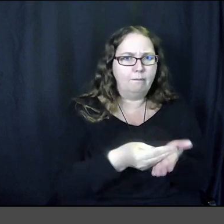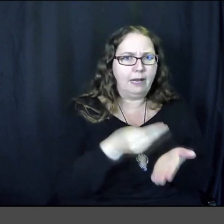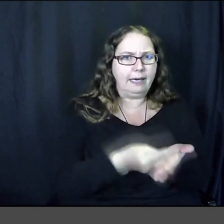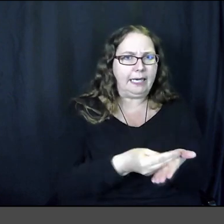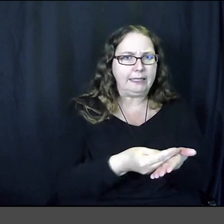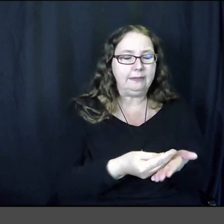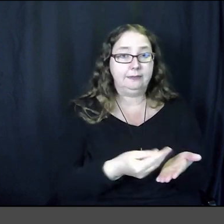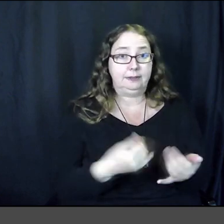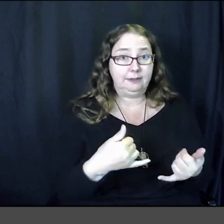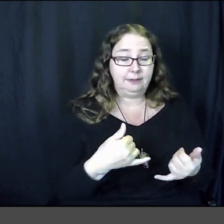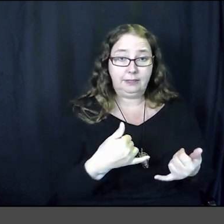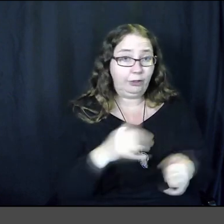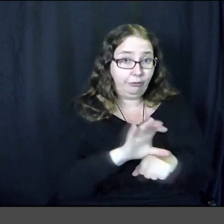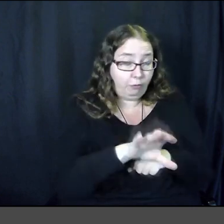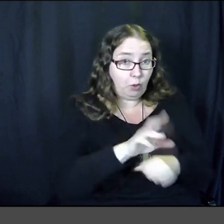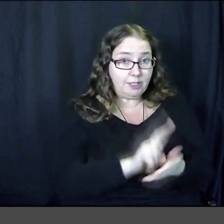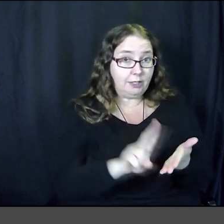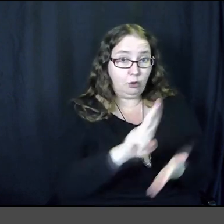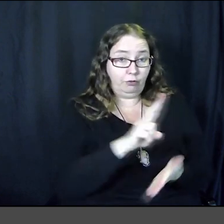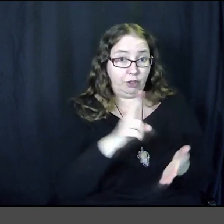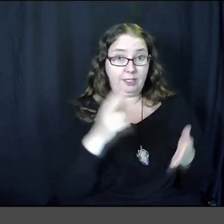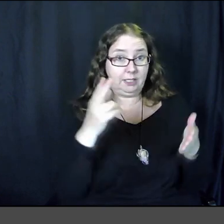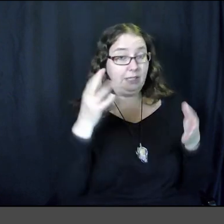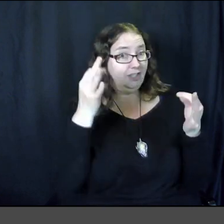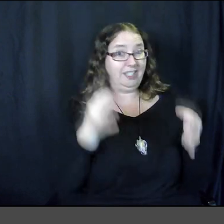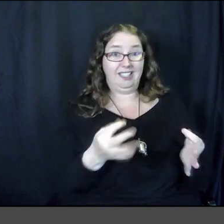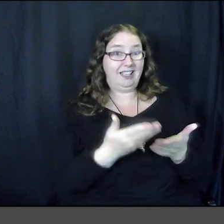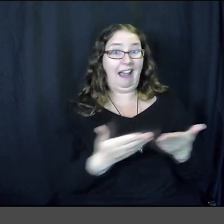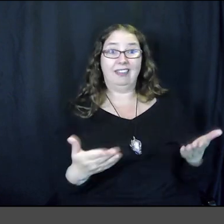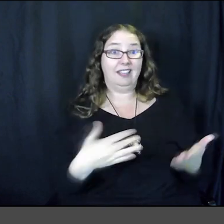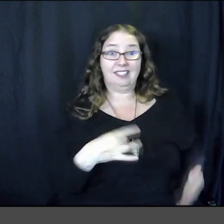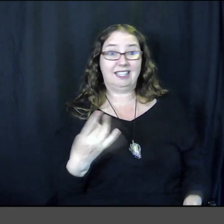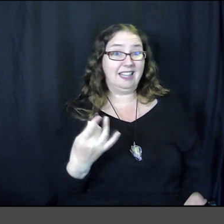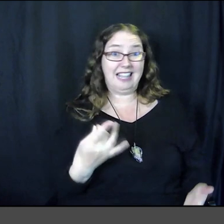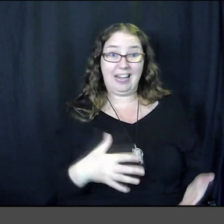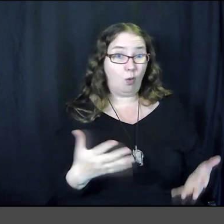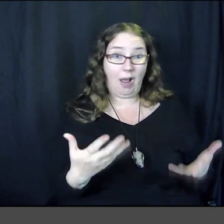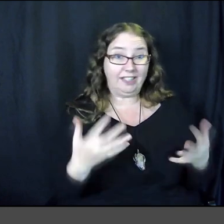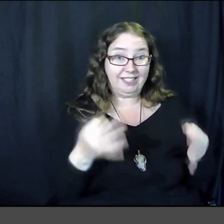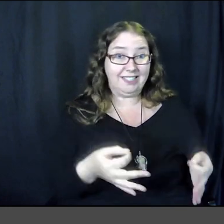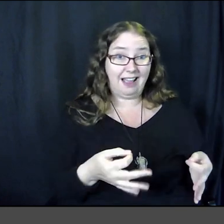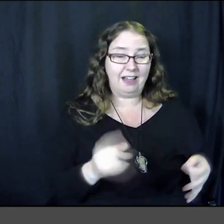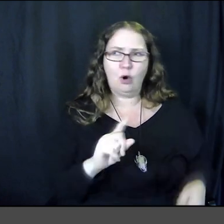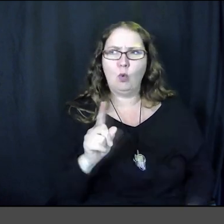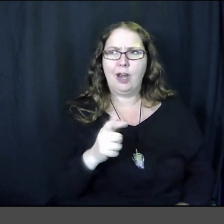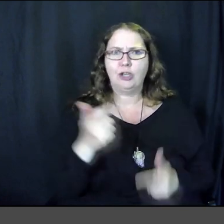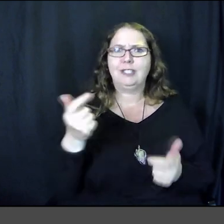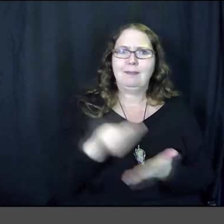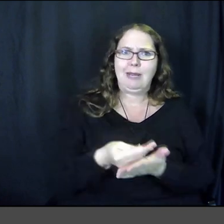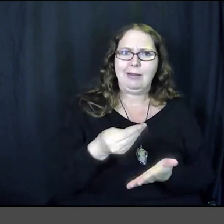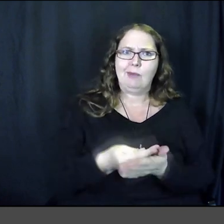TO MAKE DECISIONS ABOUT WHERE, WHERE'S, WHERE ARE THE BIG BUCKS? HOW DO I KEEP THIS ENTERPRISE AFLOAT?